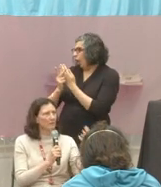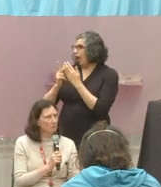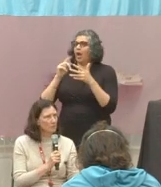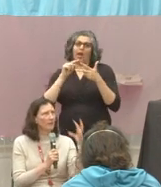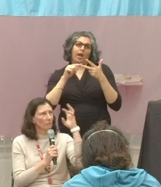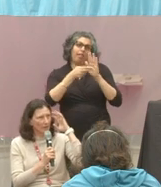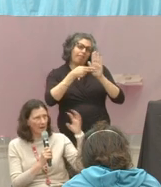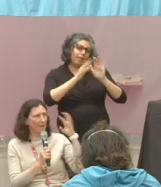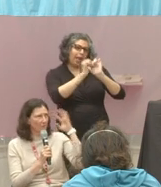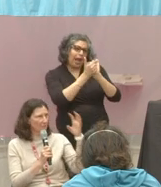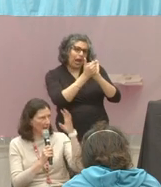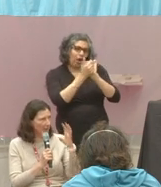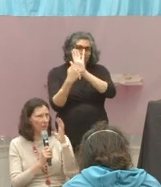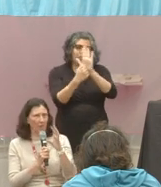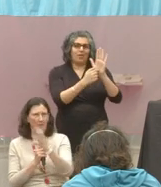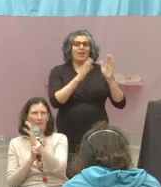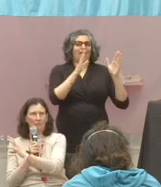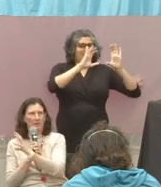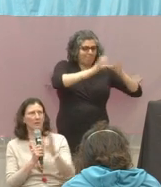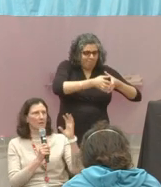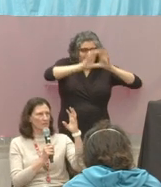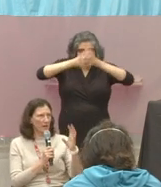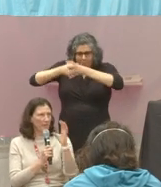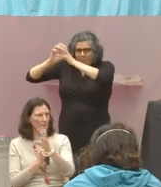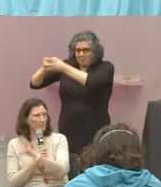exhibition like we have these categories that we slot things